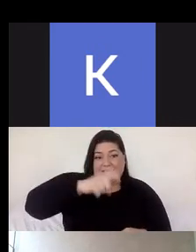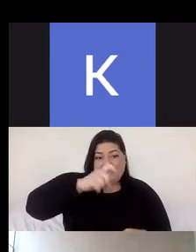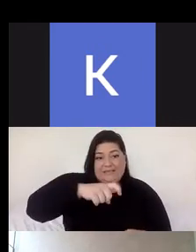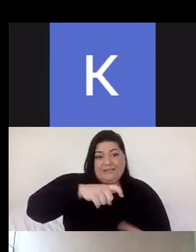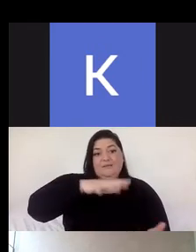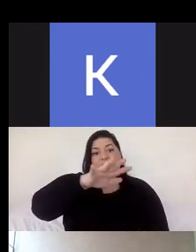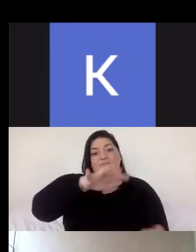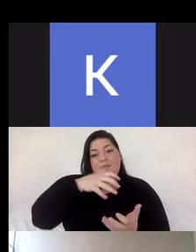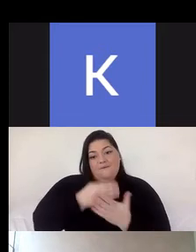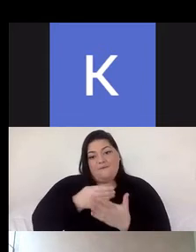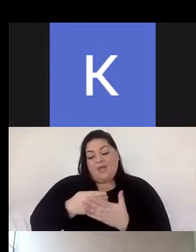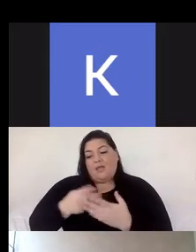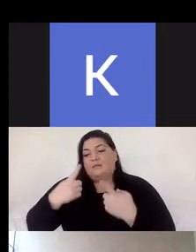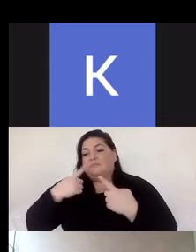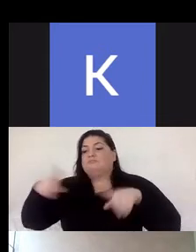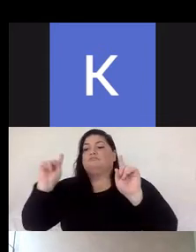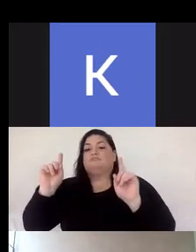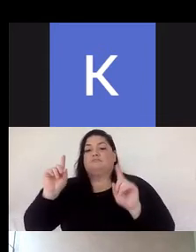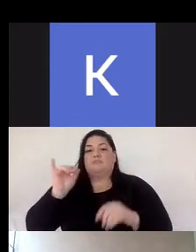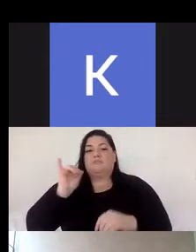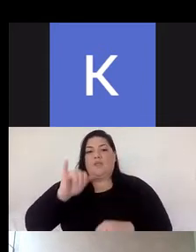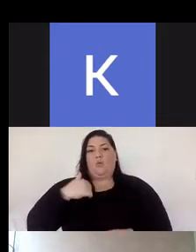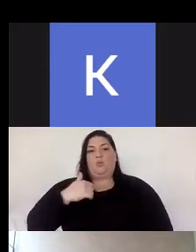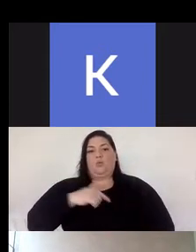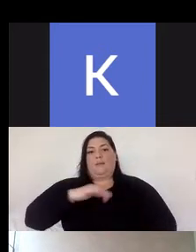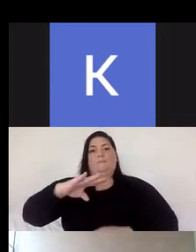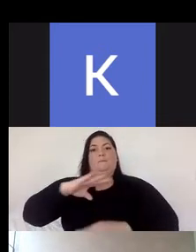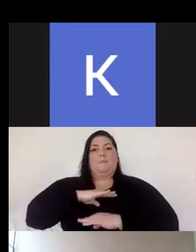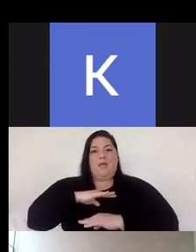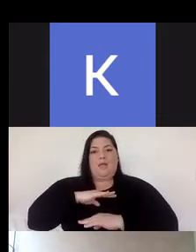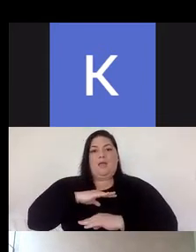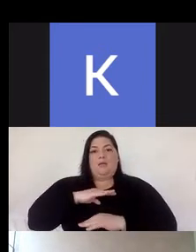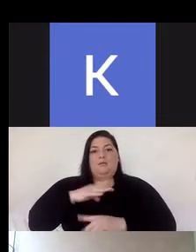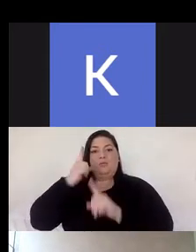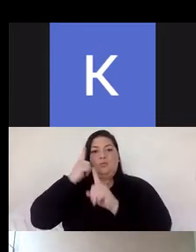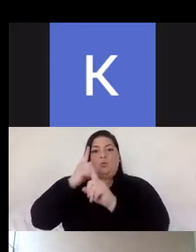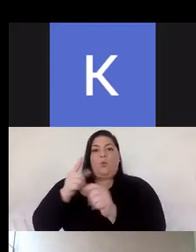how it was met or contributed to using LAV funding.